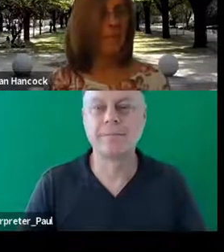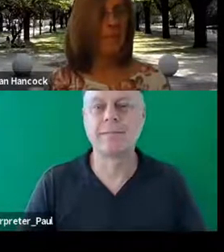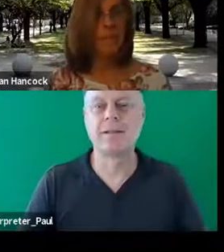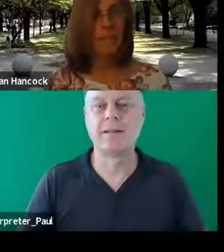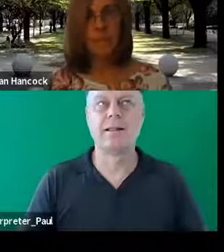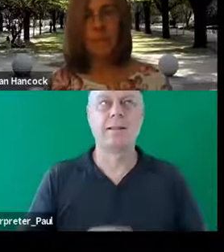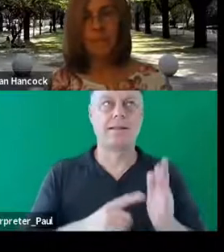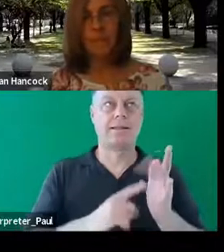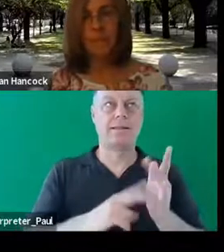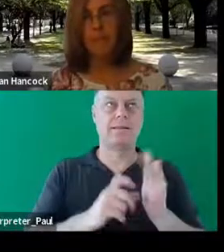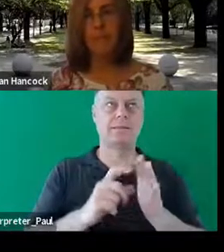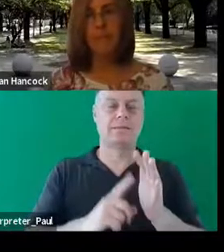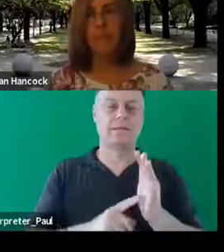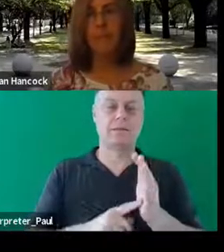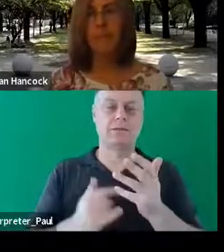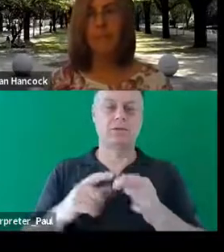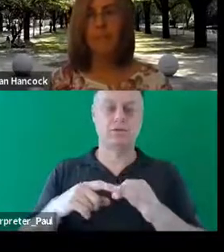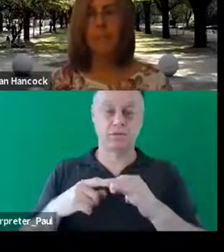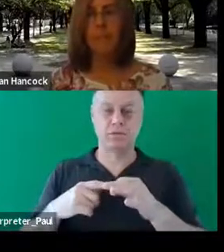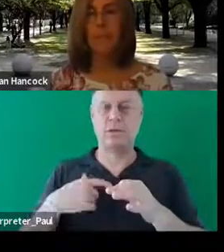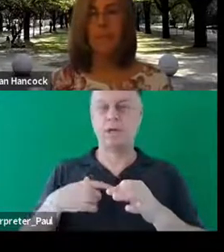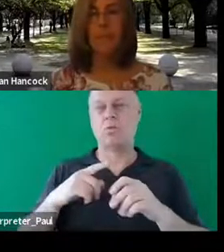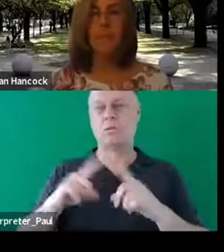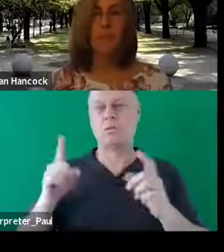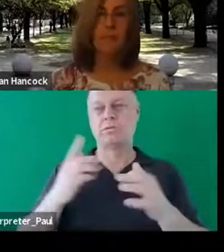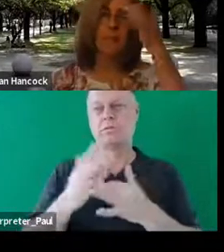questions and that was about the difference between coaching and mentoring, which is a